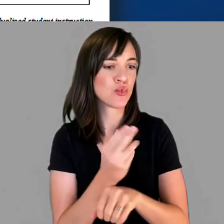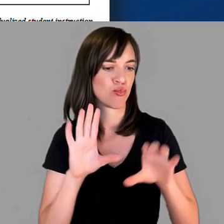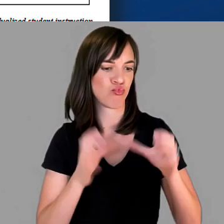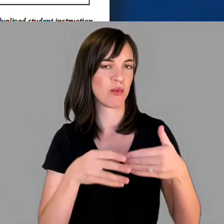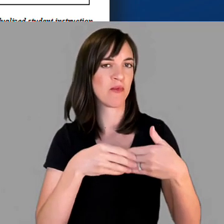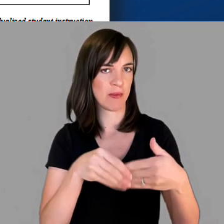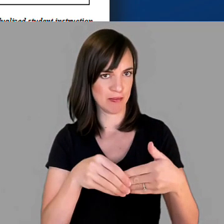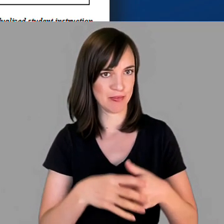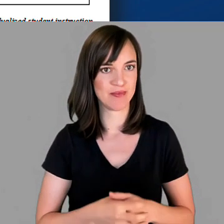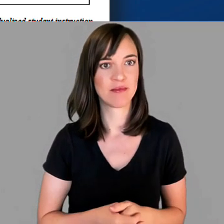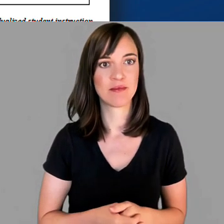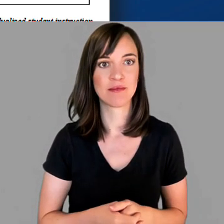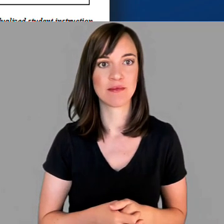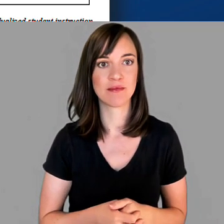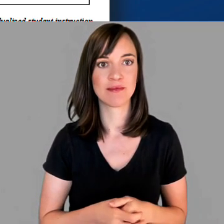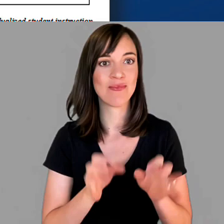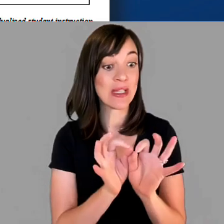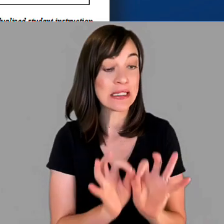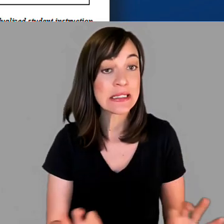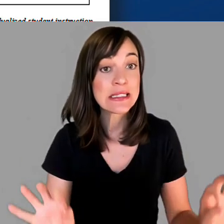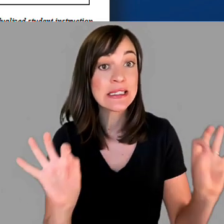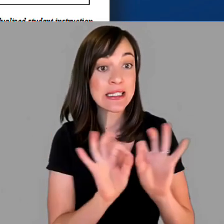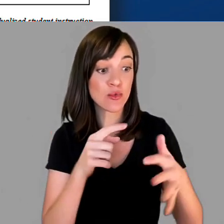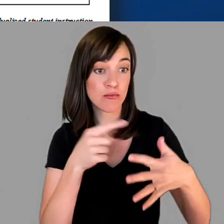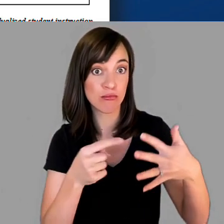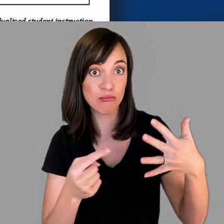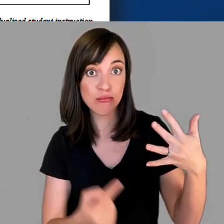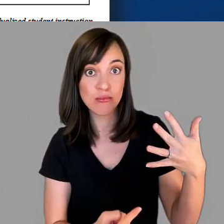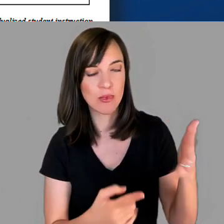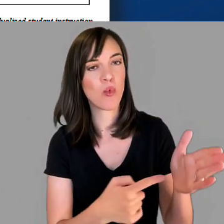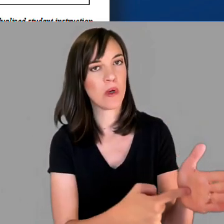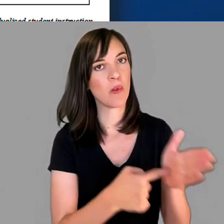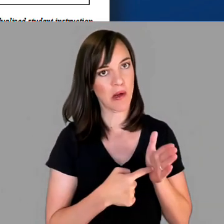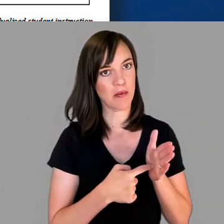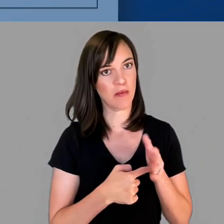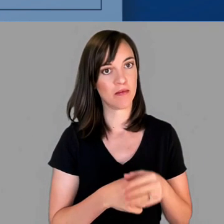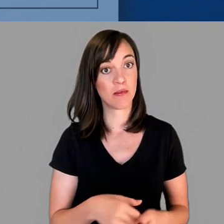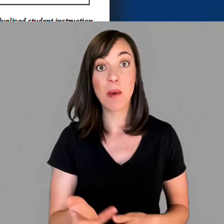The essential indicators were required for the use of flexible grouping. The preferred